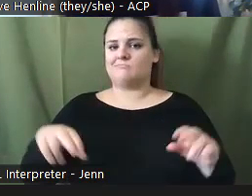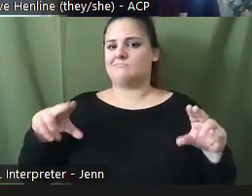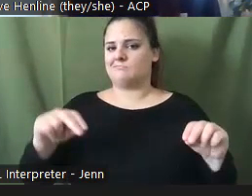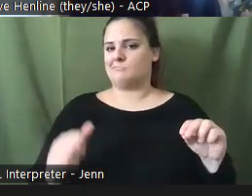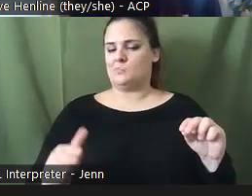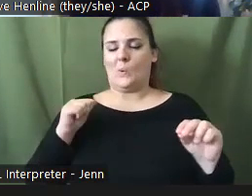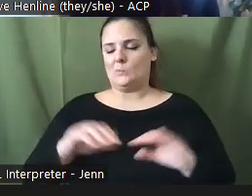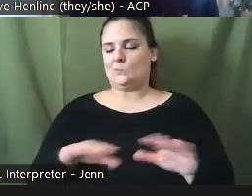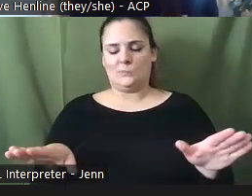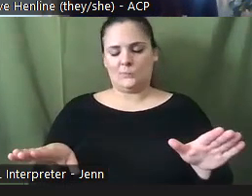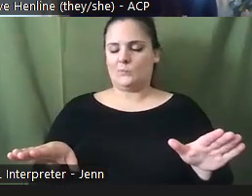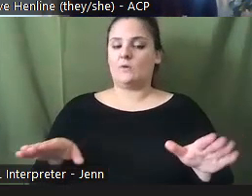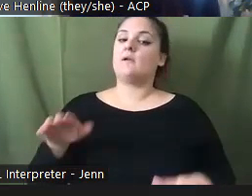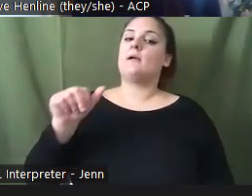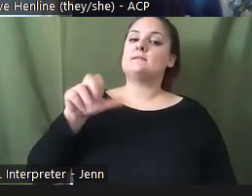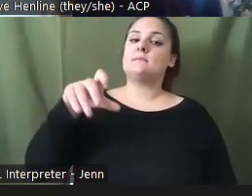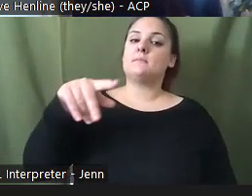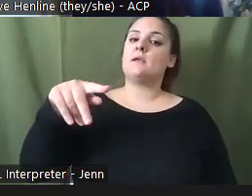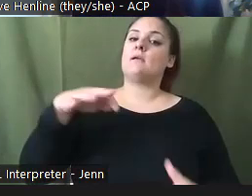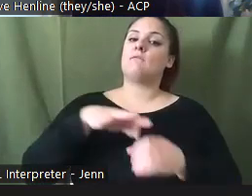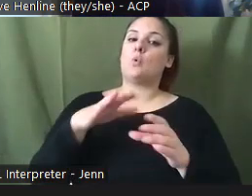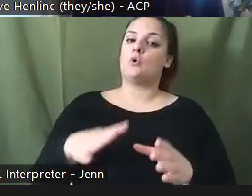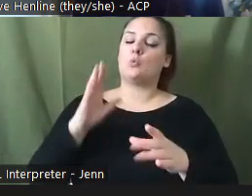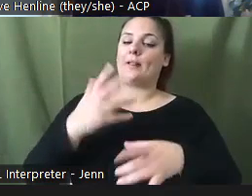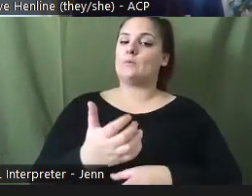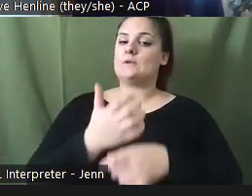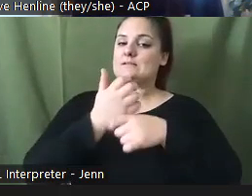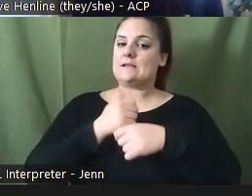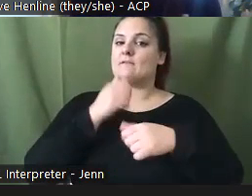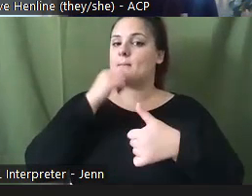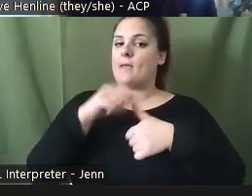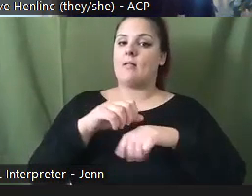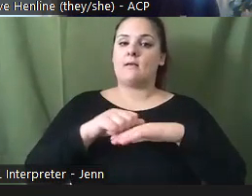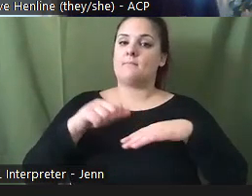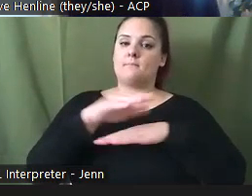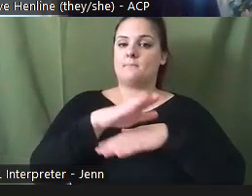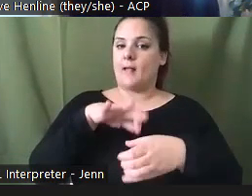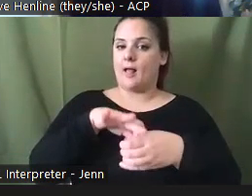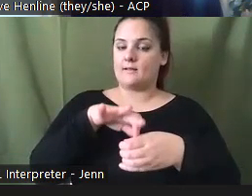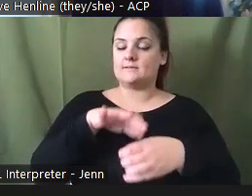The ACP voter would receive mail-in ballots for their appropriate precinct and send those in.